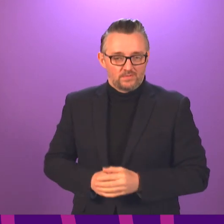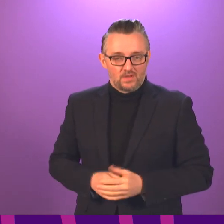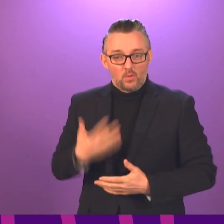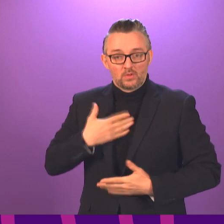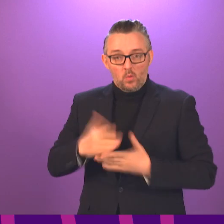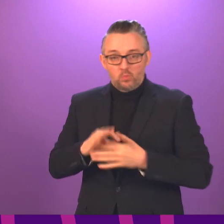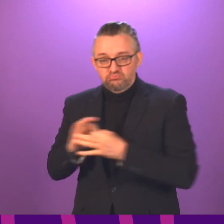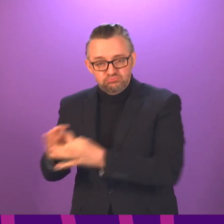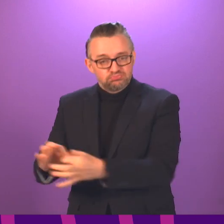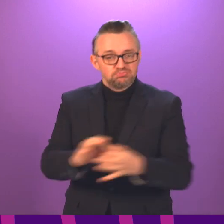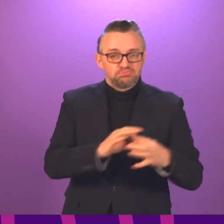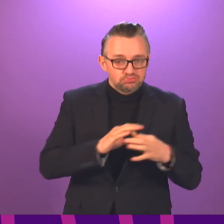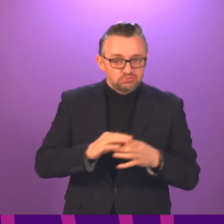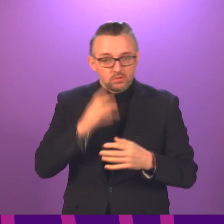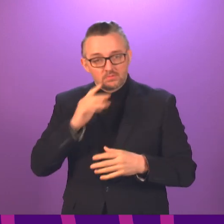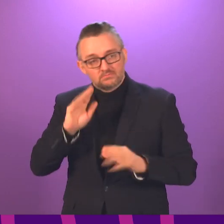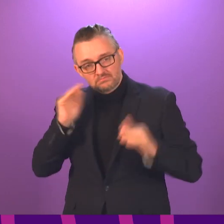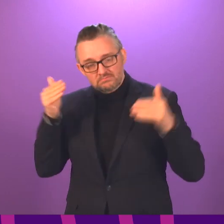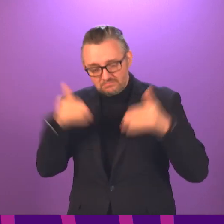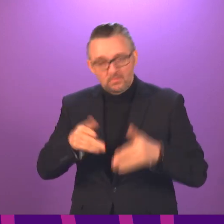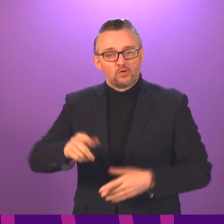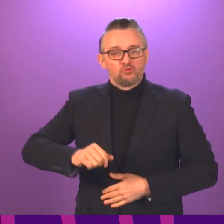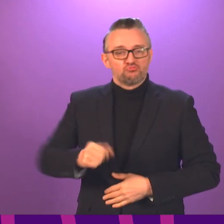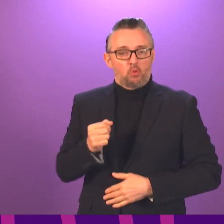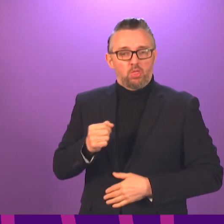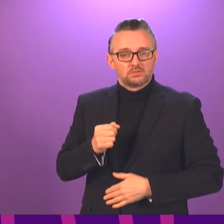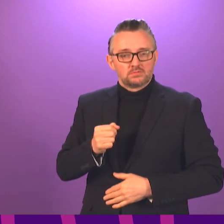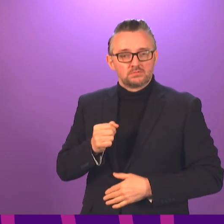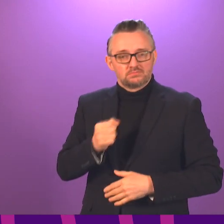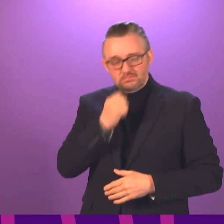constructively when it is in Scotland’s interest to do so in the weeks ahead—even